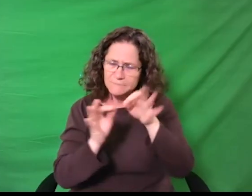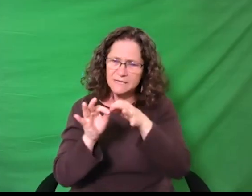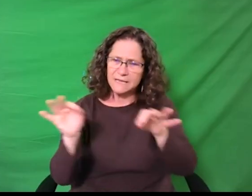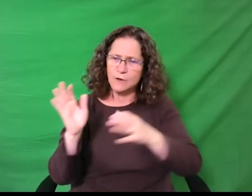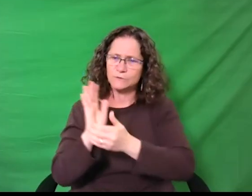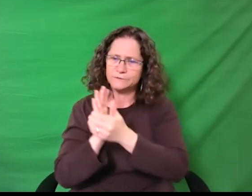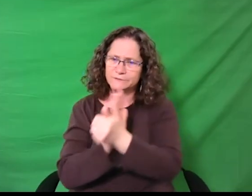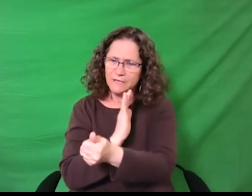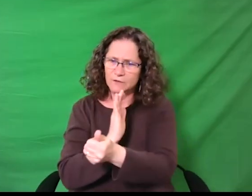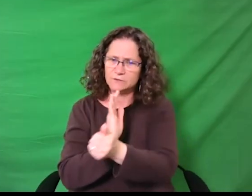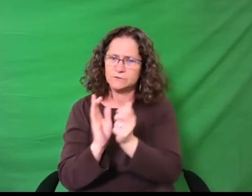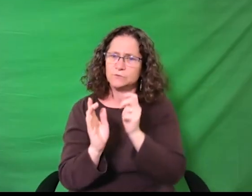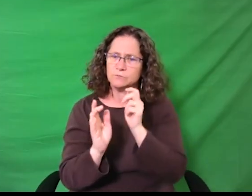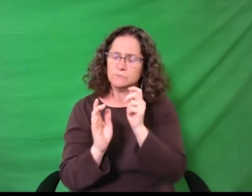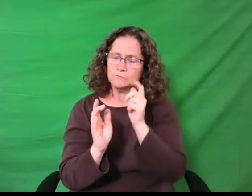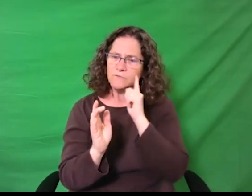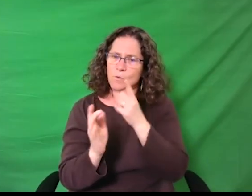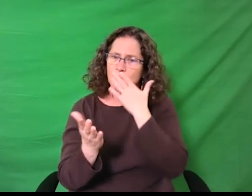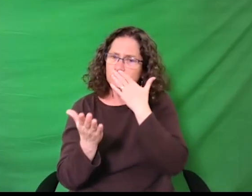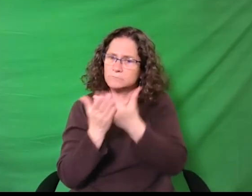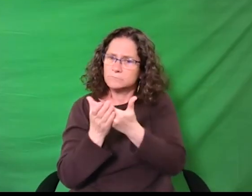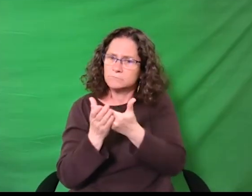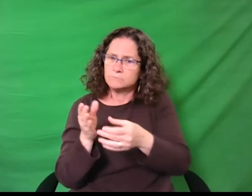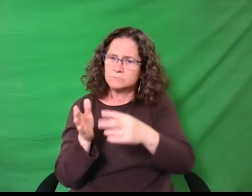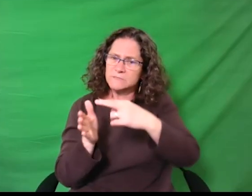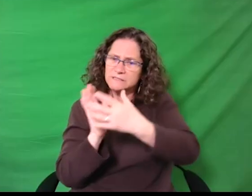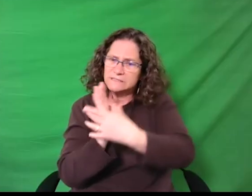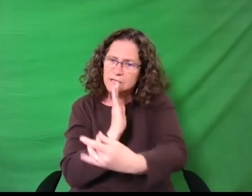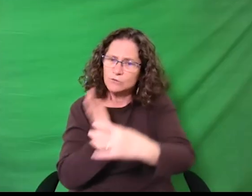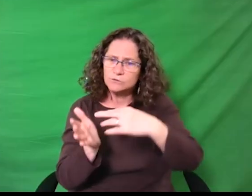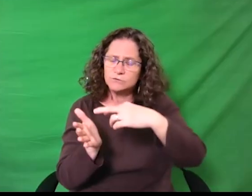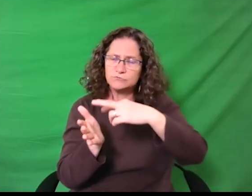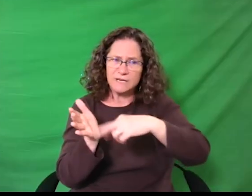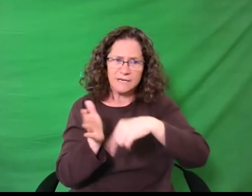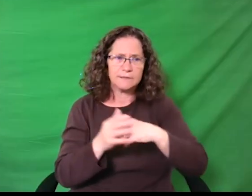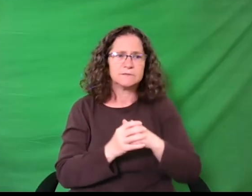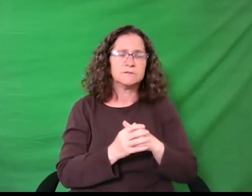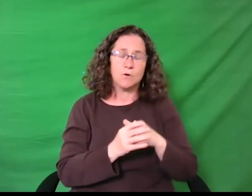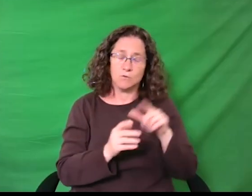So recall the science of reading that we talked about. We thought about language comprehension,